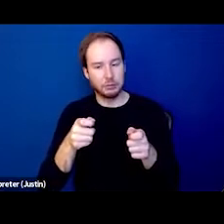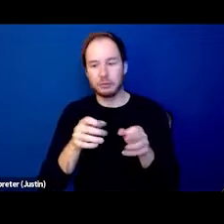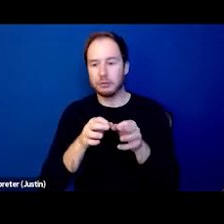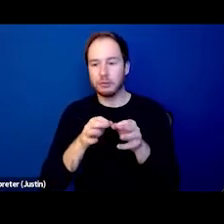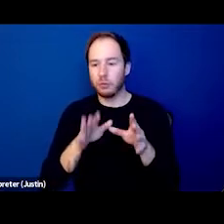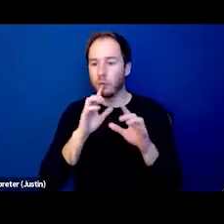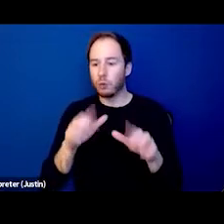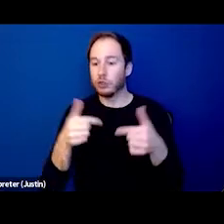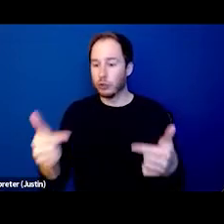Next slide, please.